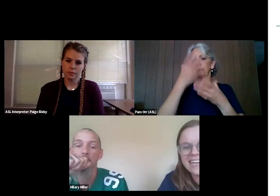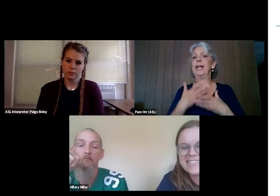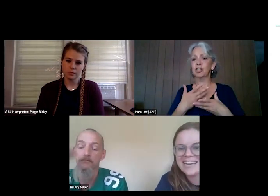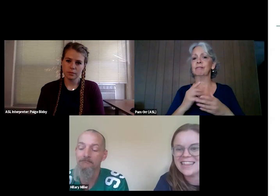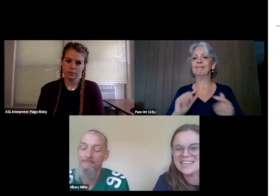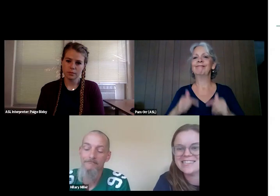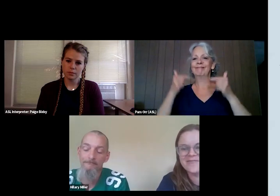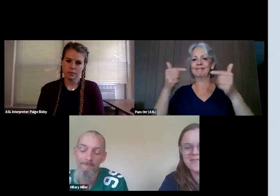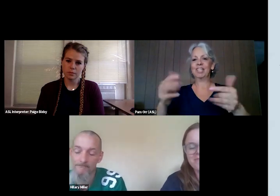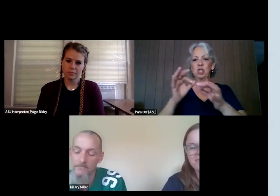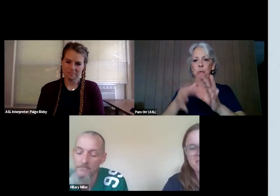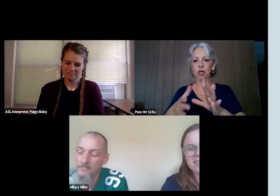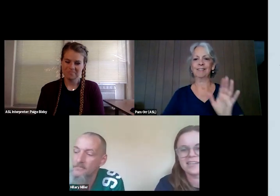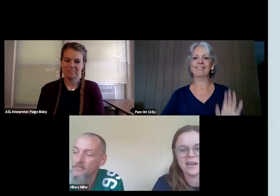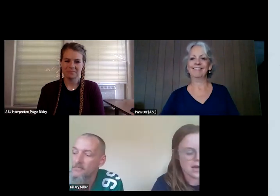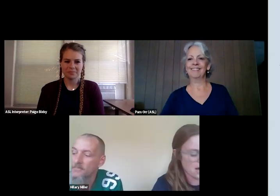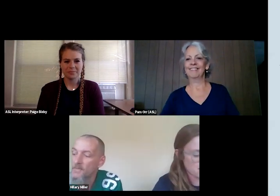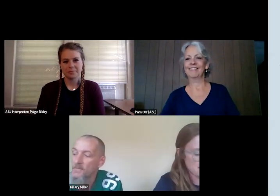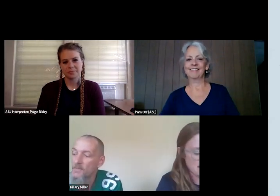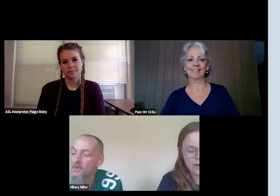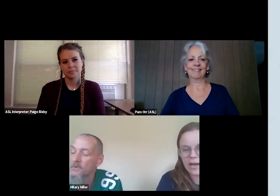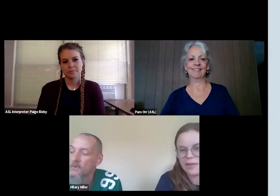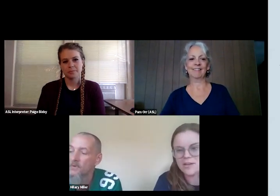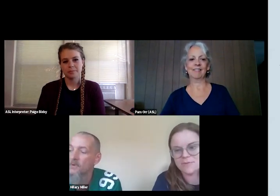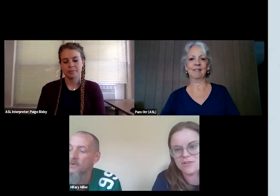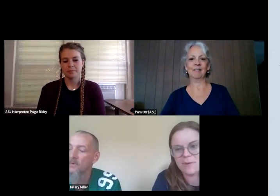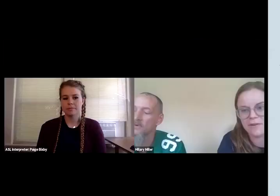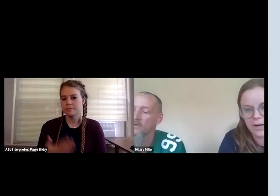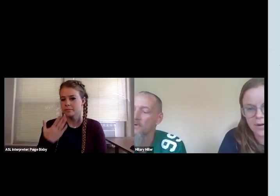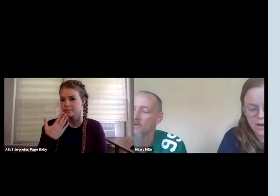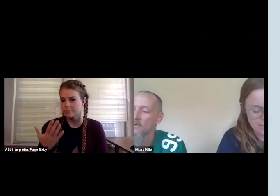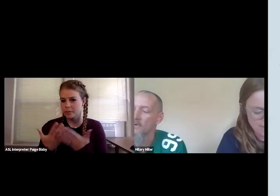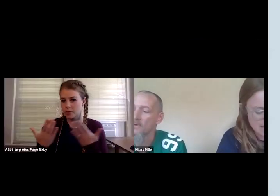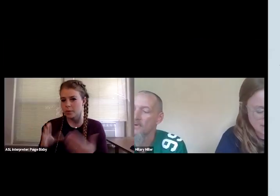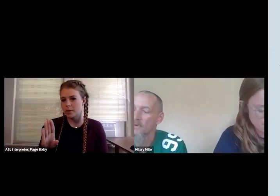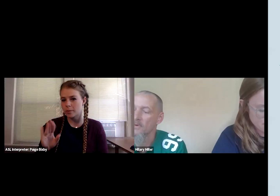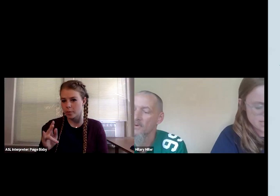Kate, next slide. Thanks. And now, yeah, thank you so much Brian for your added input.